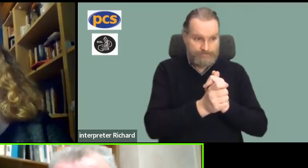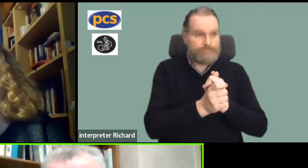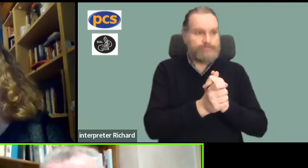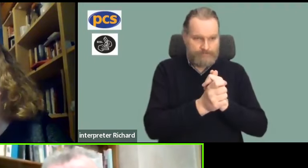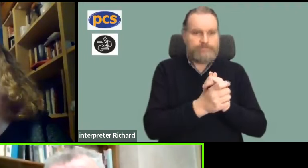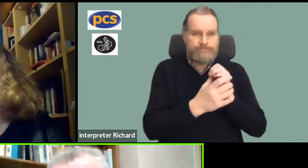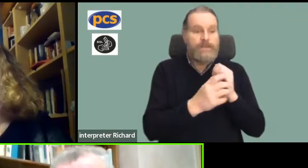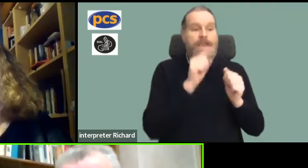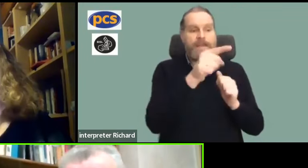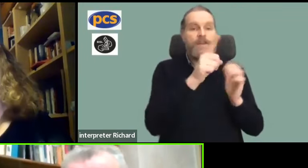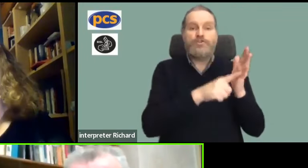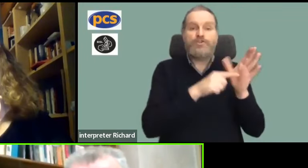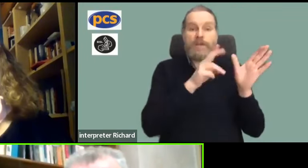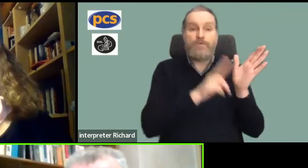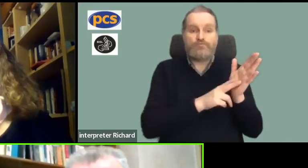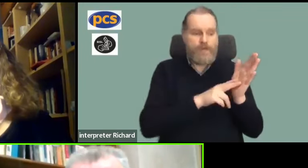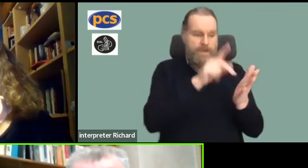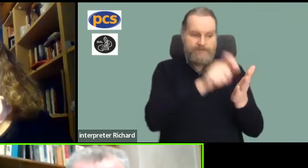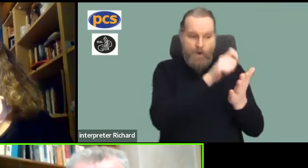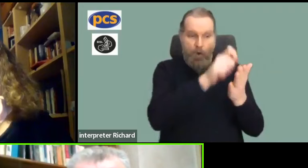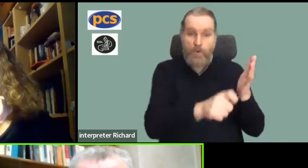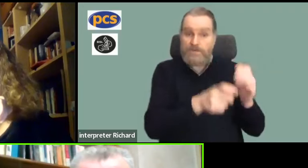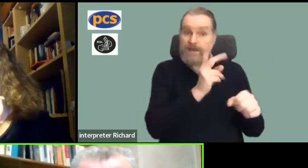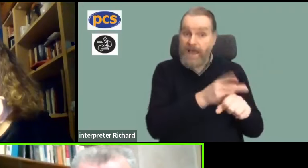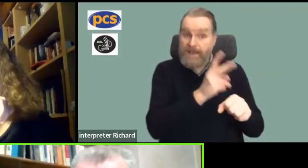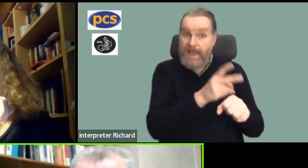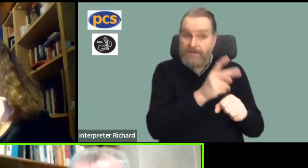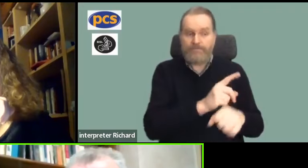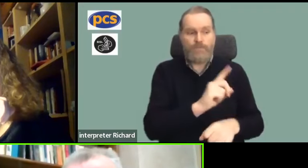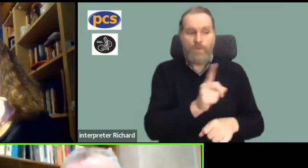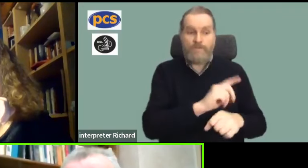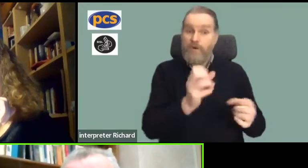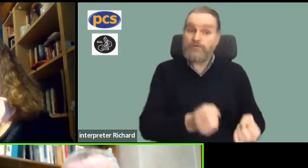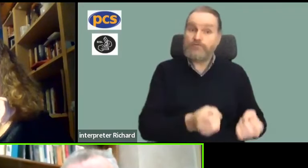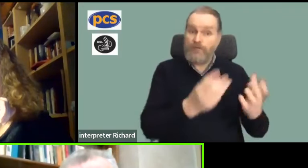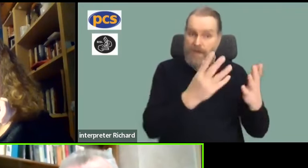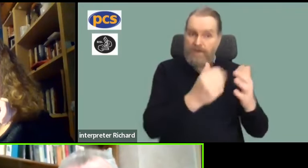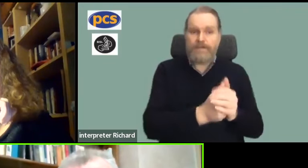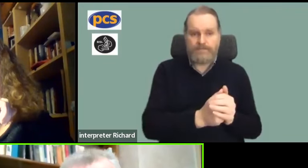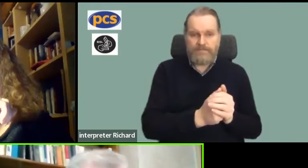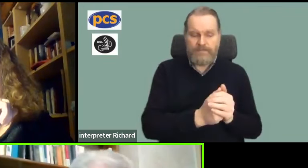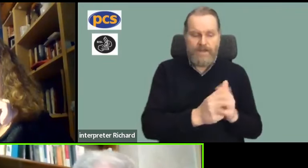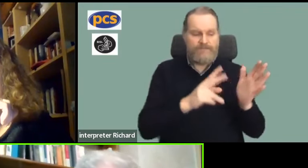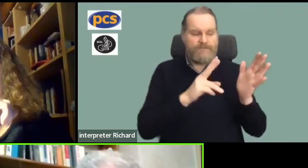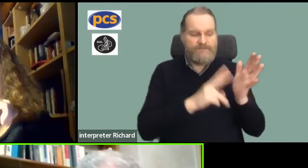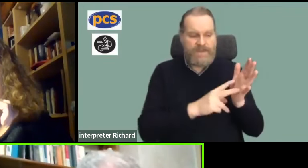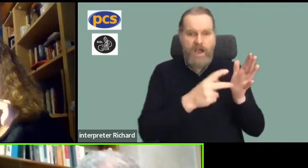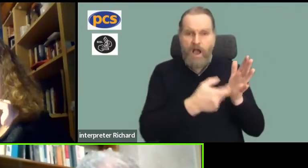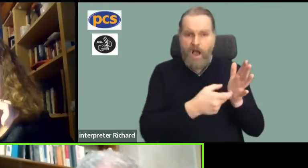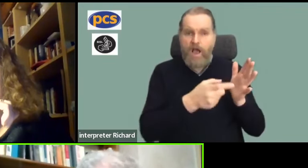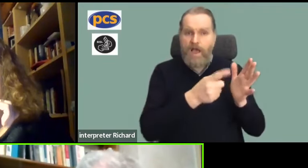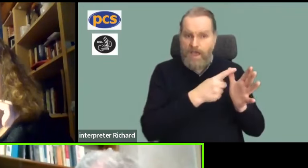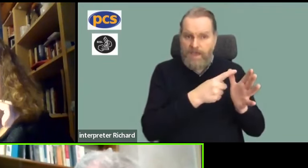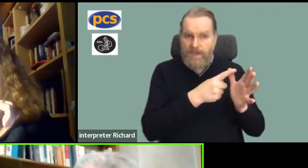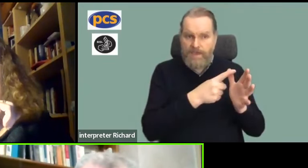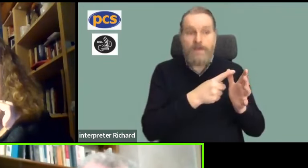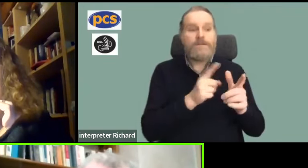made preparations to made preparations to rebal it in 8 further areas In January , including Hmrc. in the including Hmrc. In the Voa and some other r organizations so that this